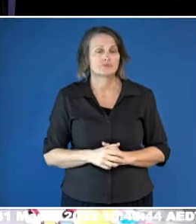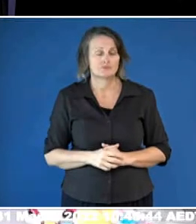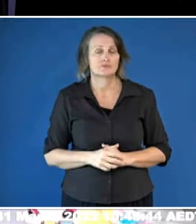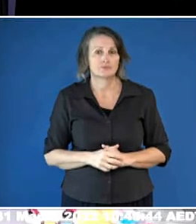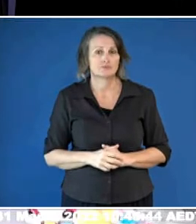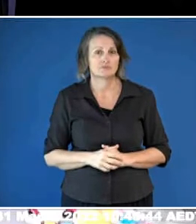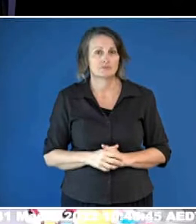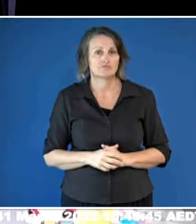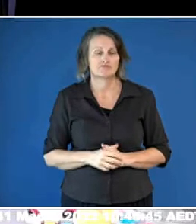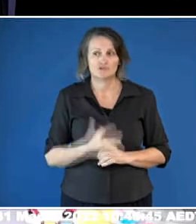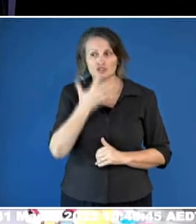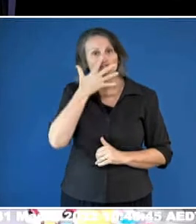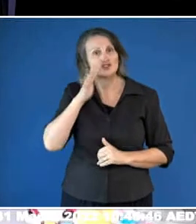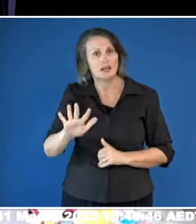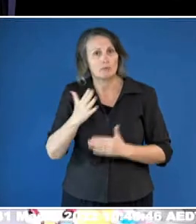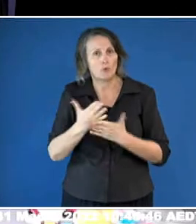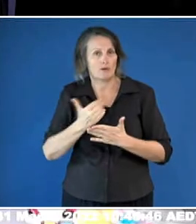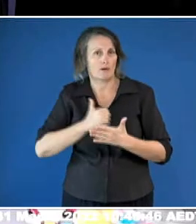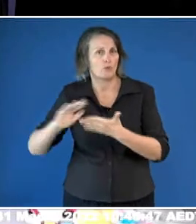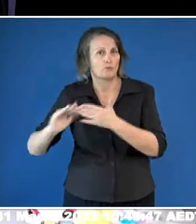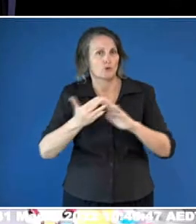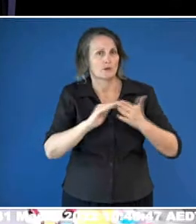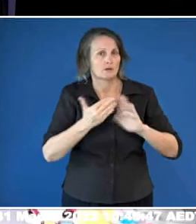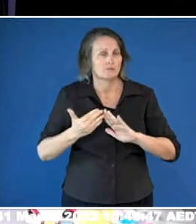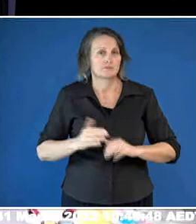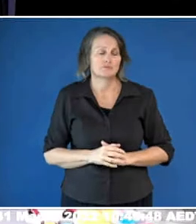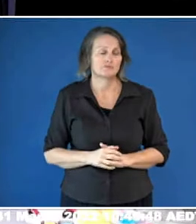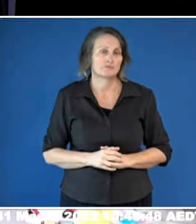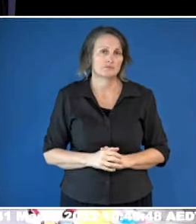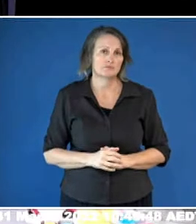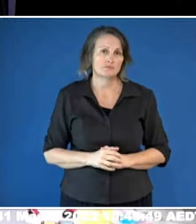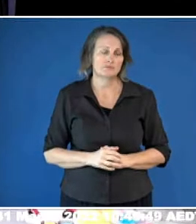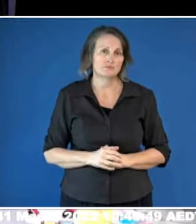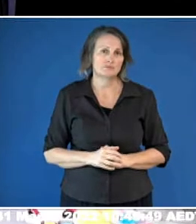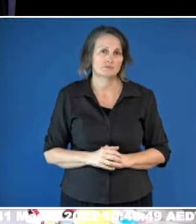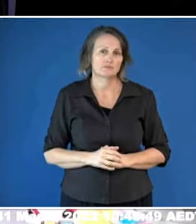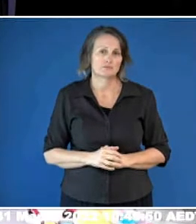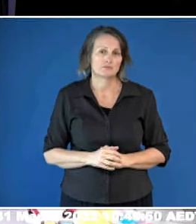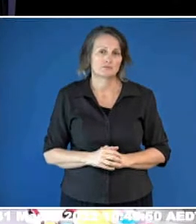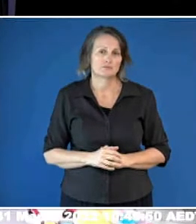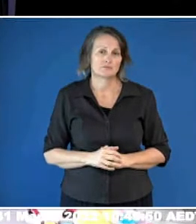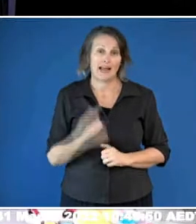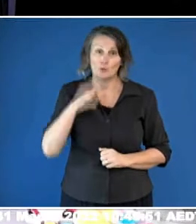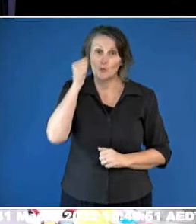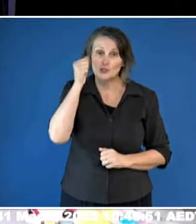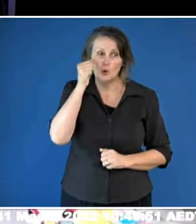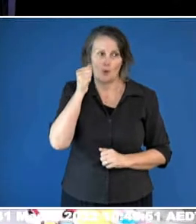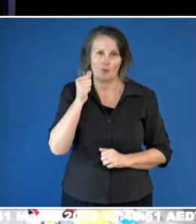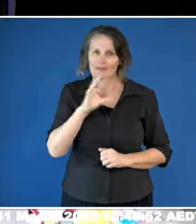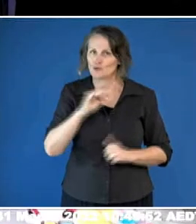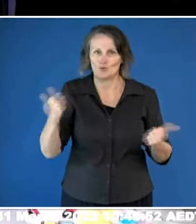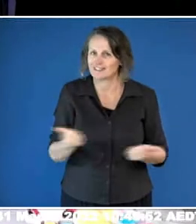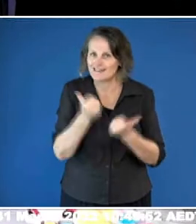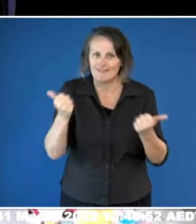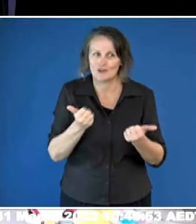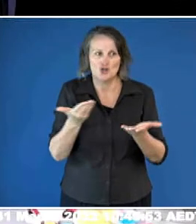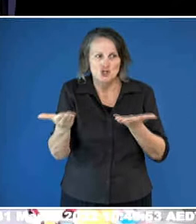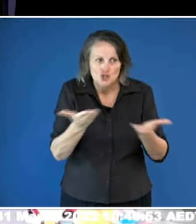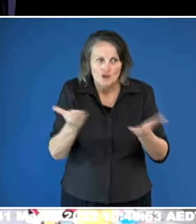community. And it's clear that there is such a shortage of services for women experiencing